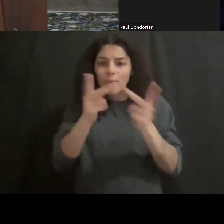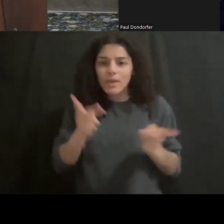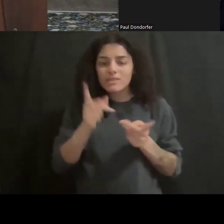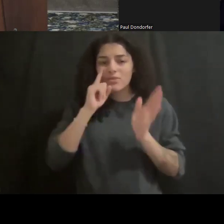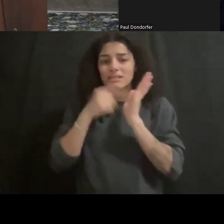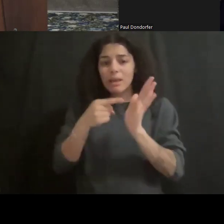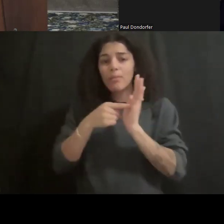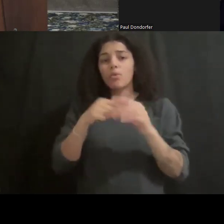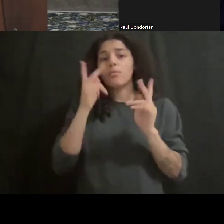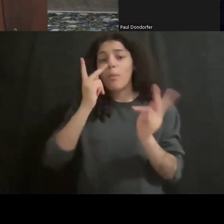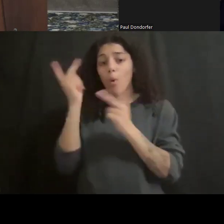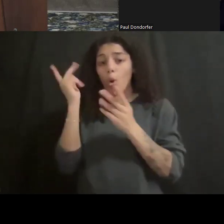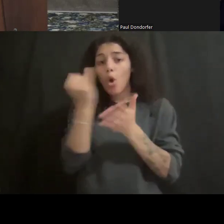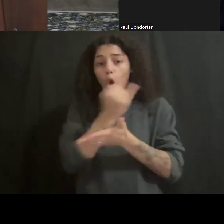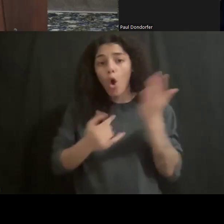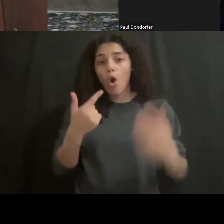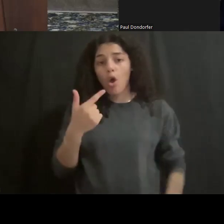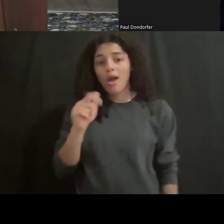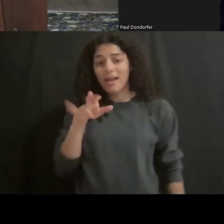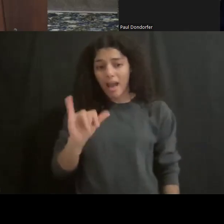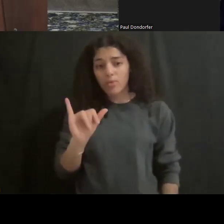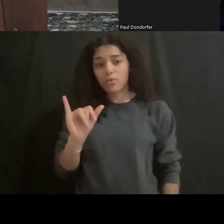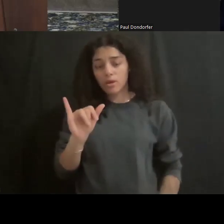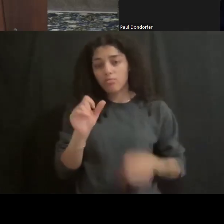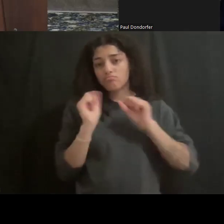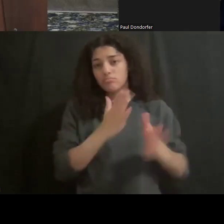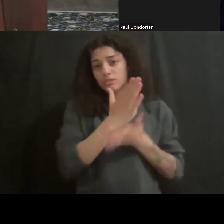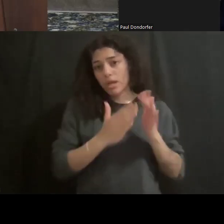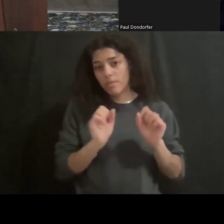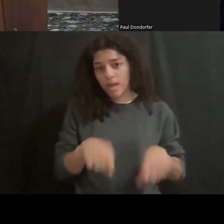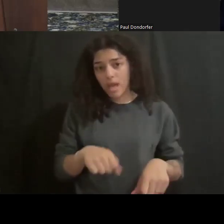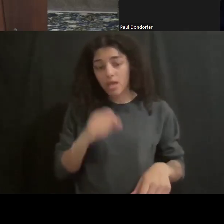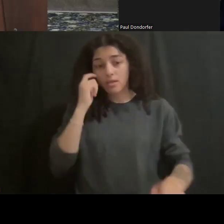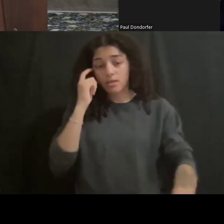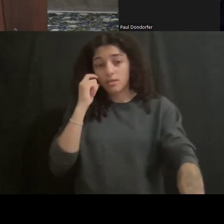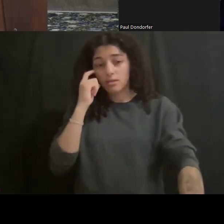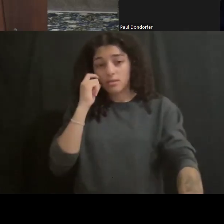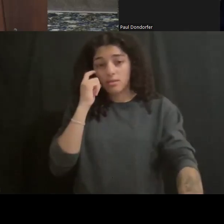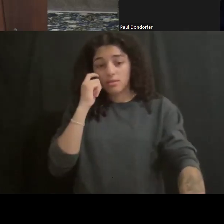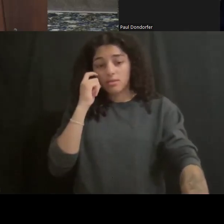at least some of it which is which of course is most don't know is a branch of the University